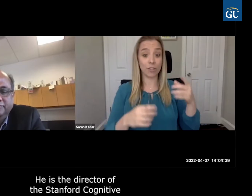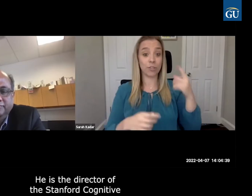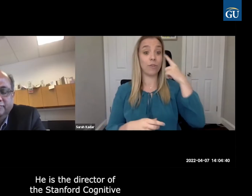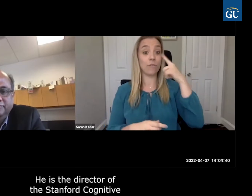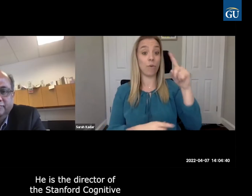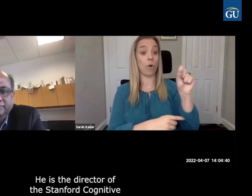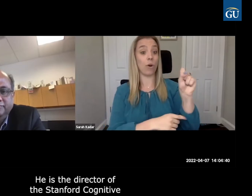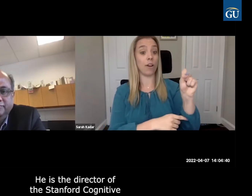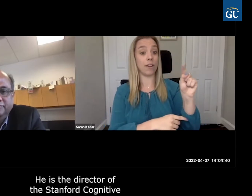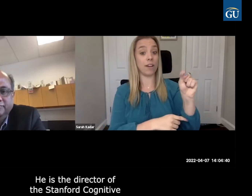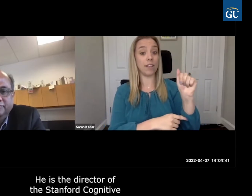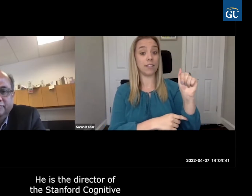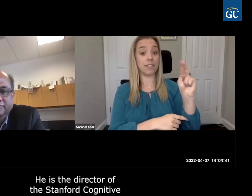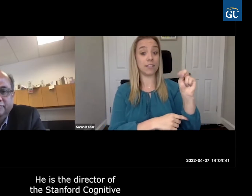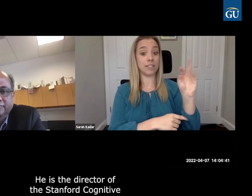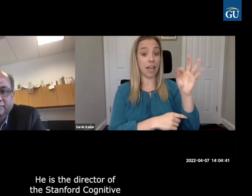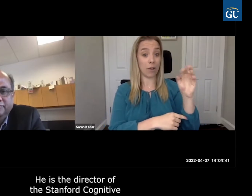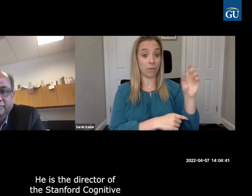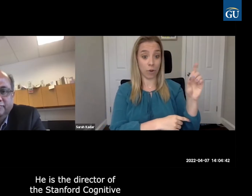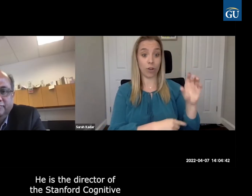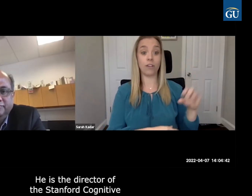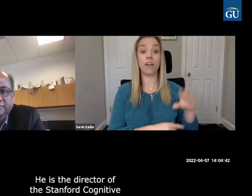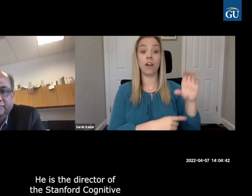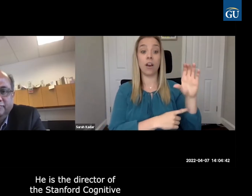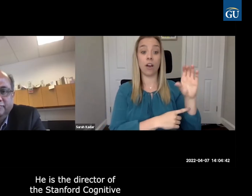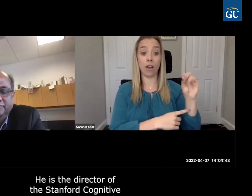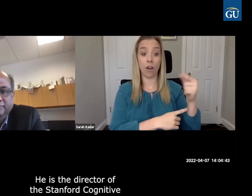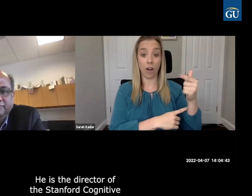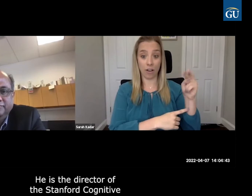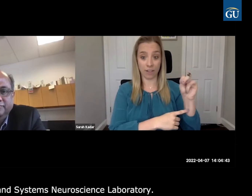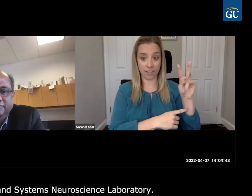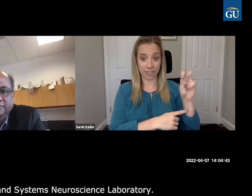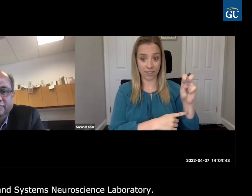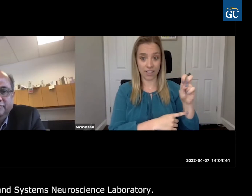he's director of the stanford cognitive